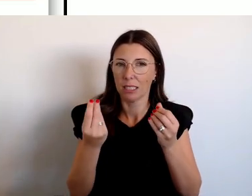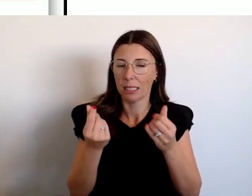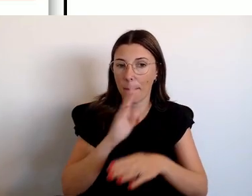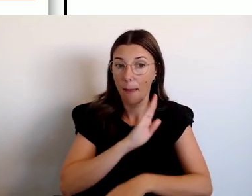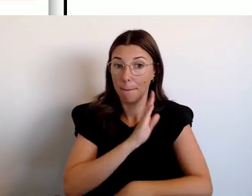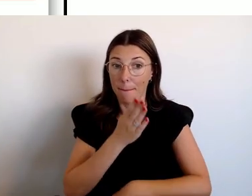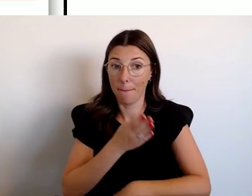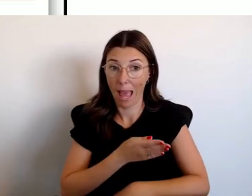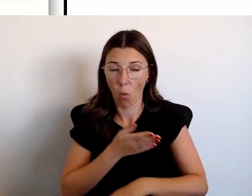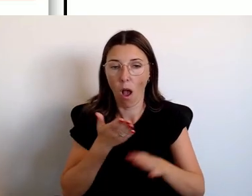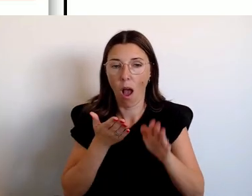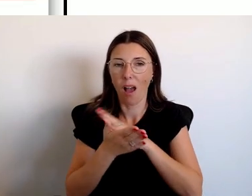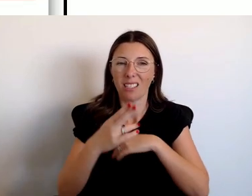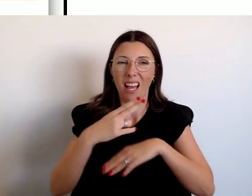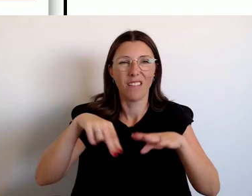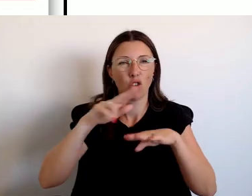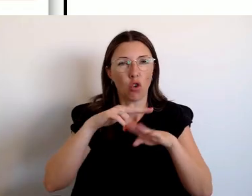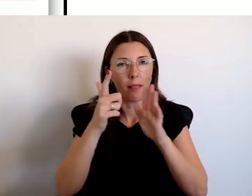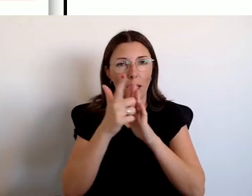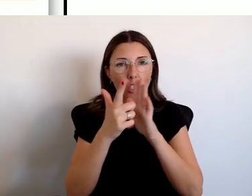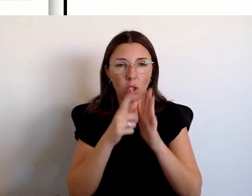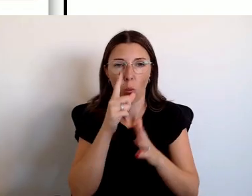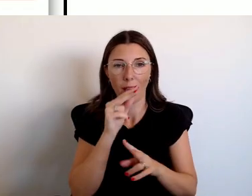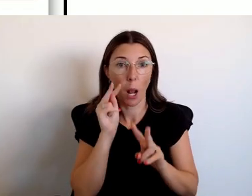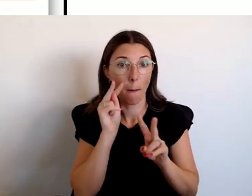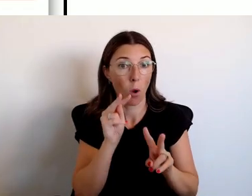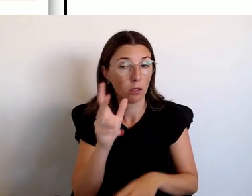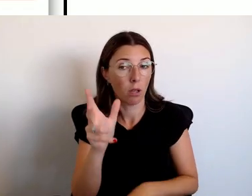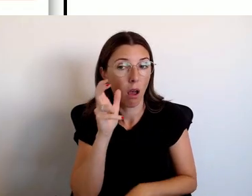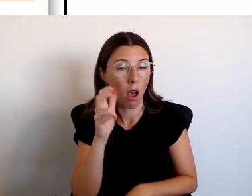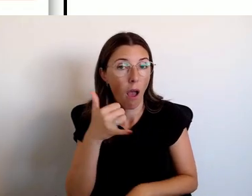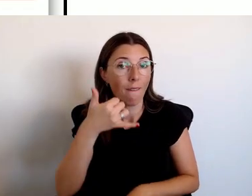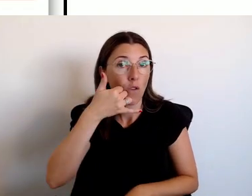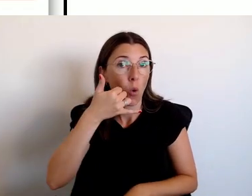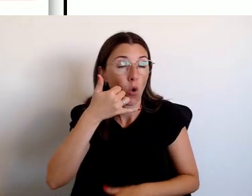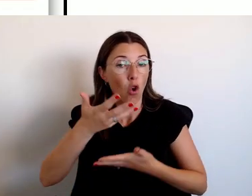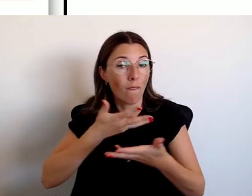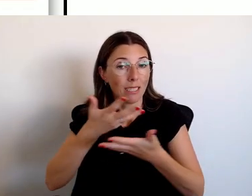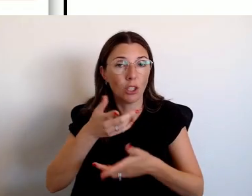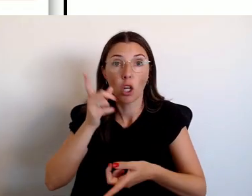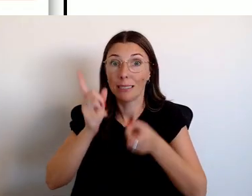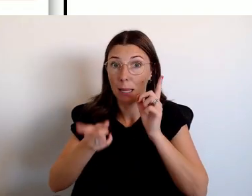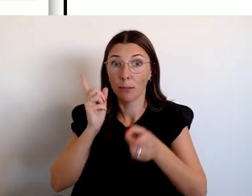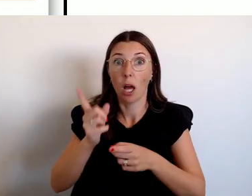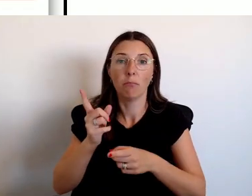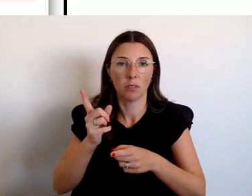legislation to monitor telephone conversations. And in some cases, those telephone conversations are in a foreign language.